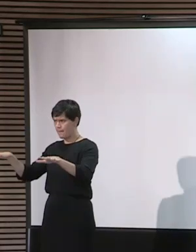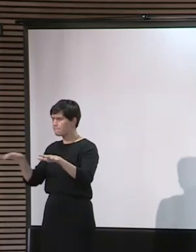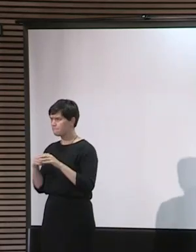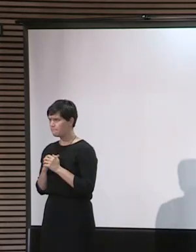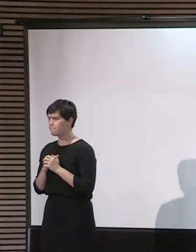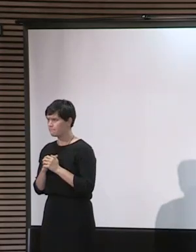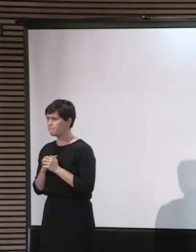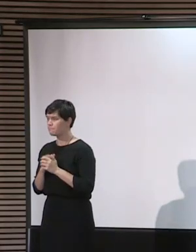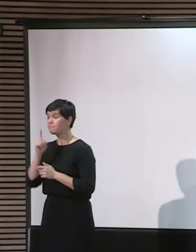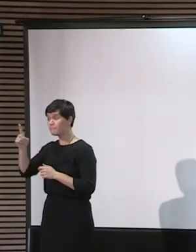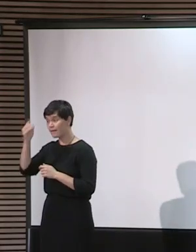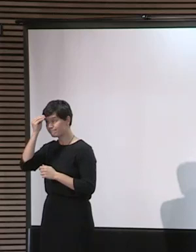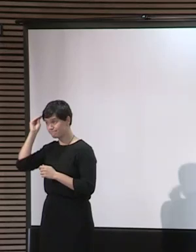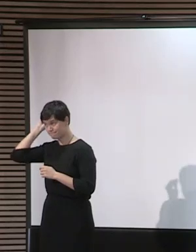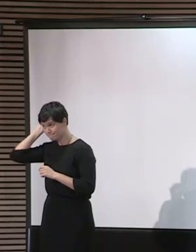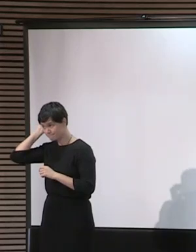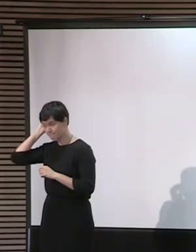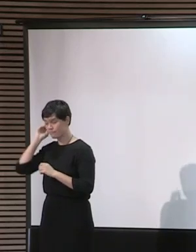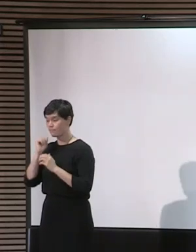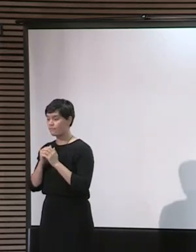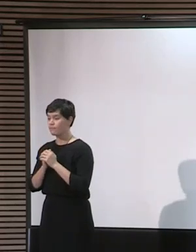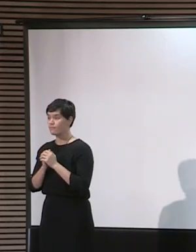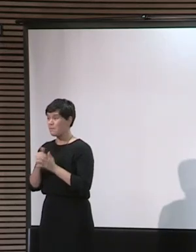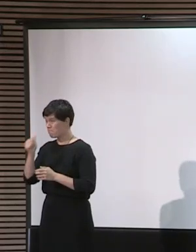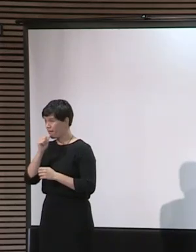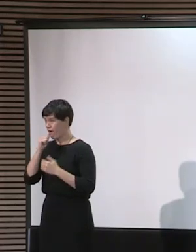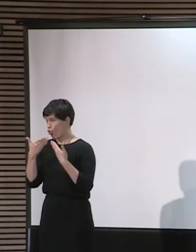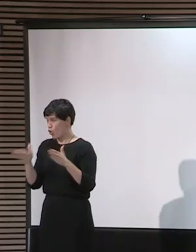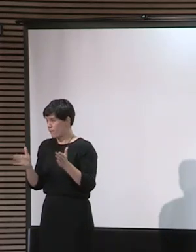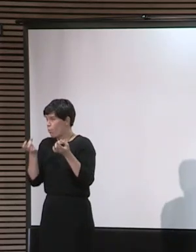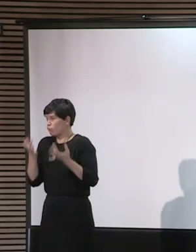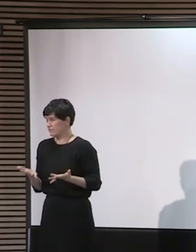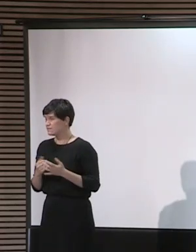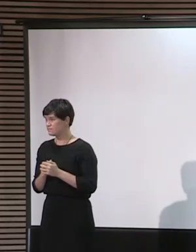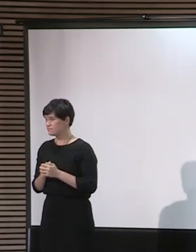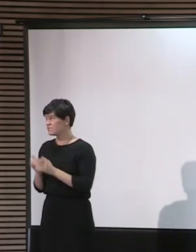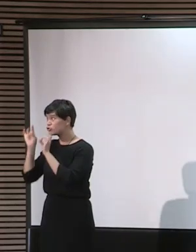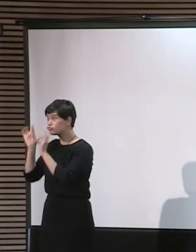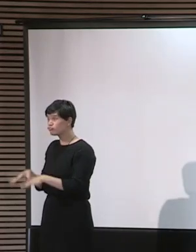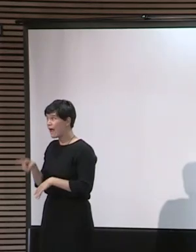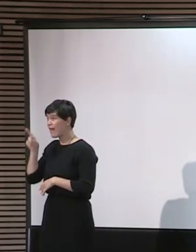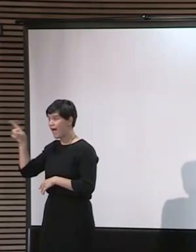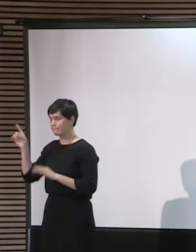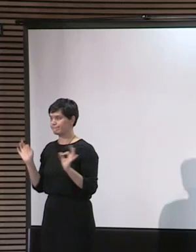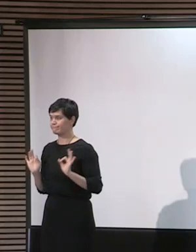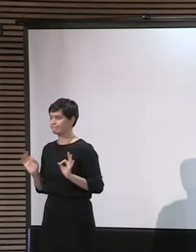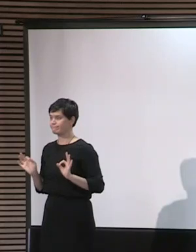exactly the same. What I think we should also keep in mind is we are opening, and have